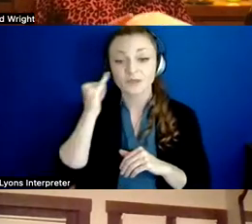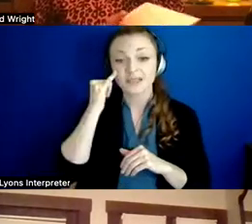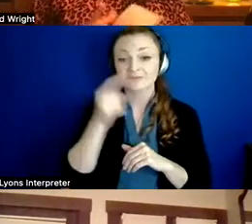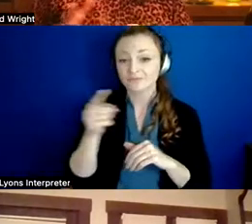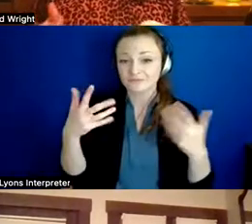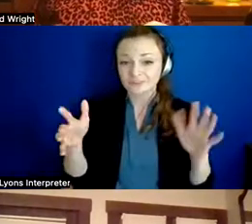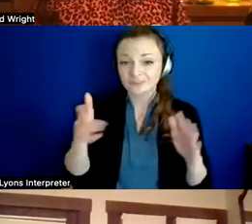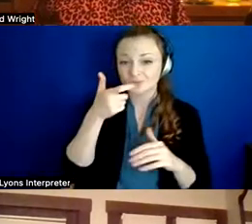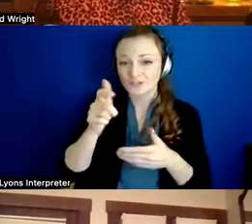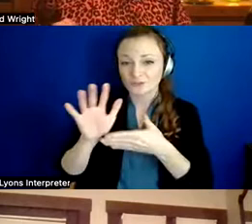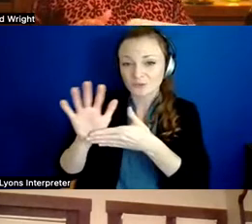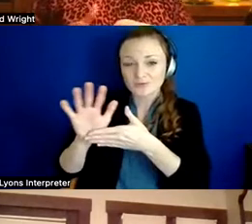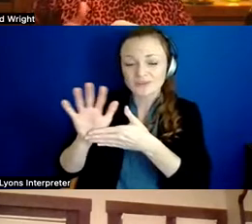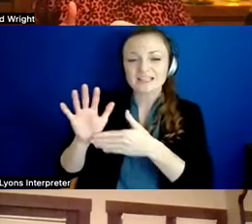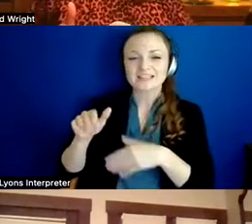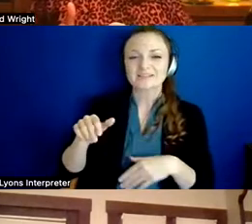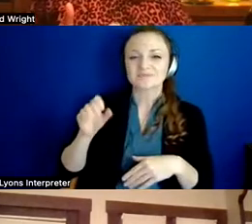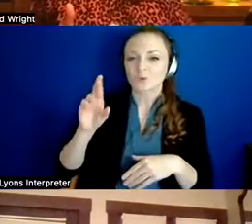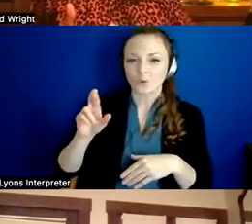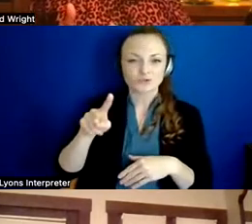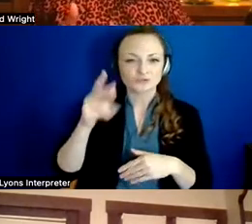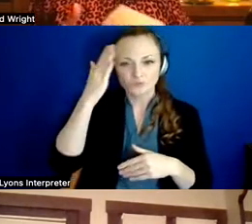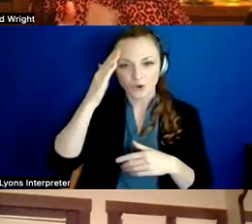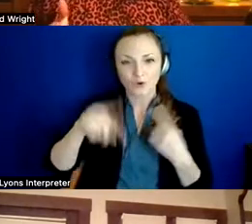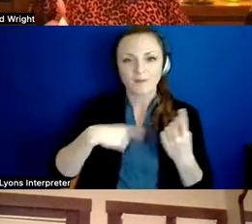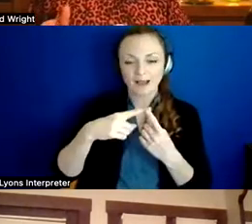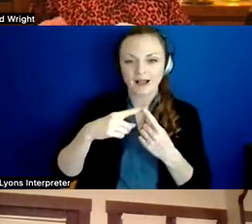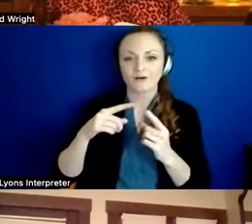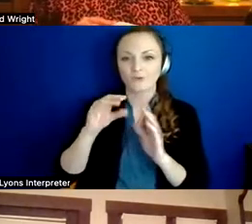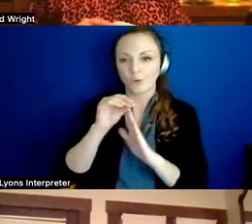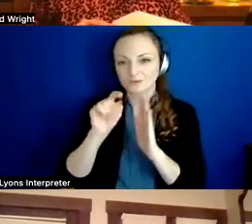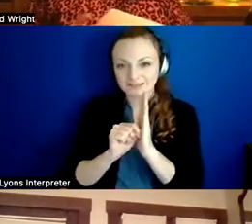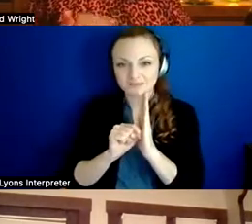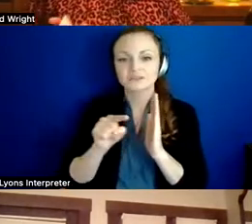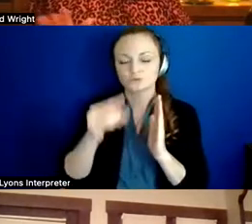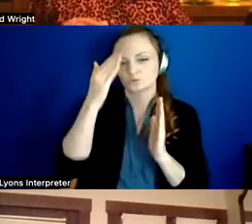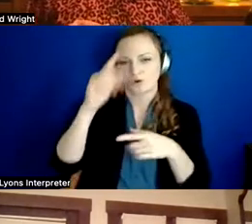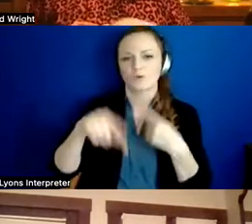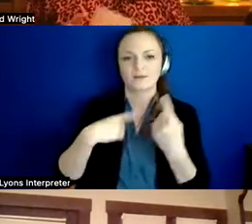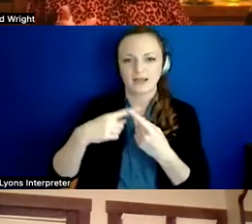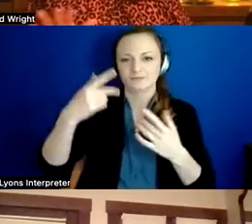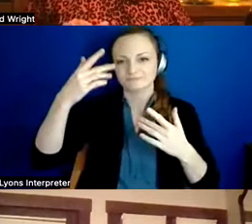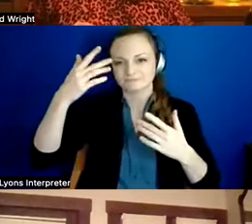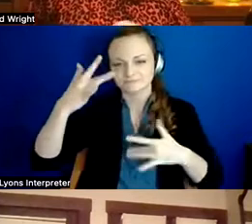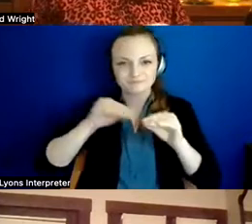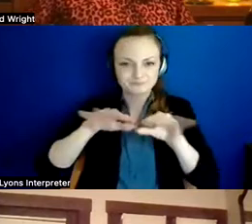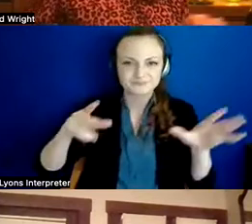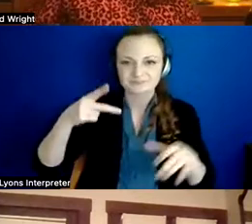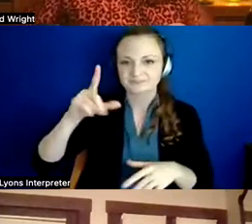19:44:30 The Cecil B. de Mill version you've probably seen those plagues right? 19:44:34 So you remember what those plagues are. They go from bad to worse.